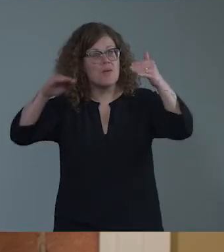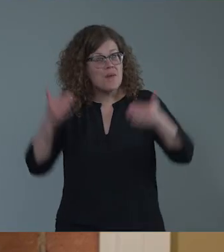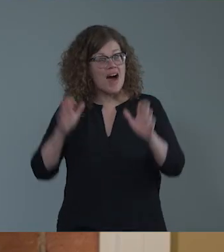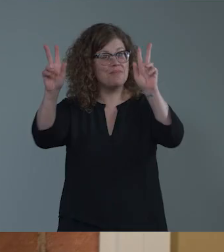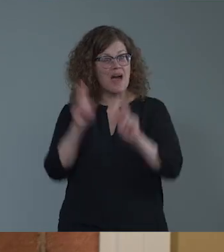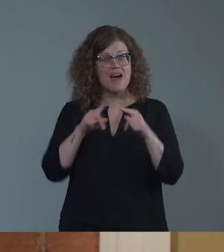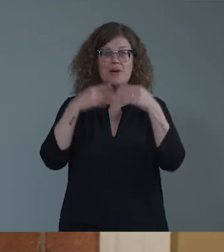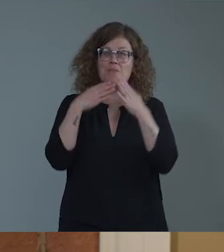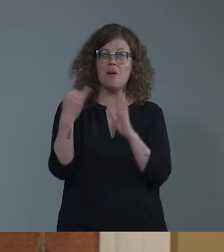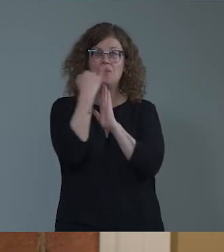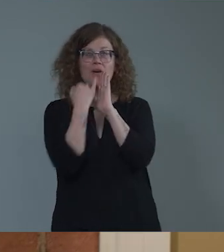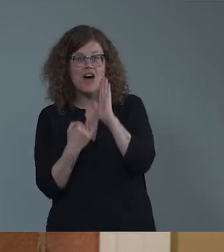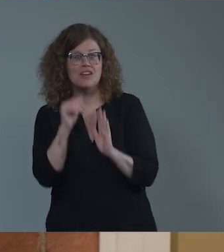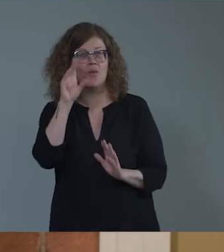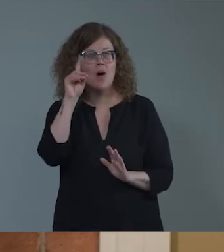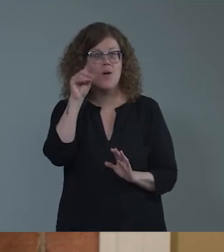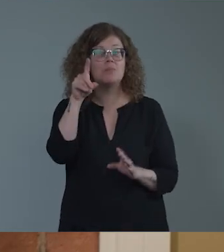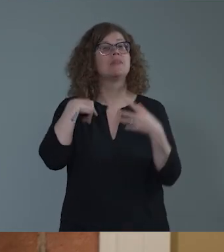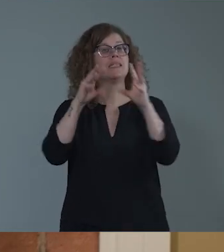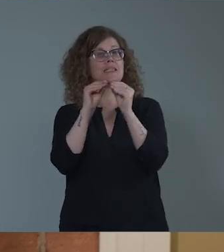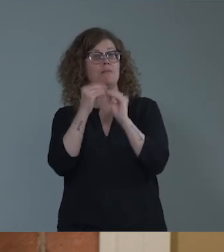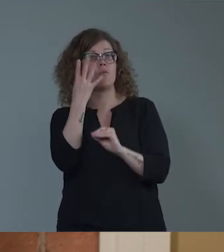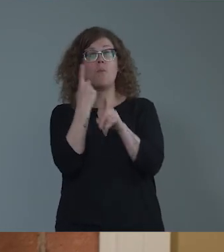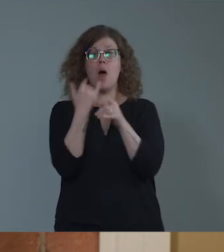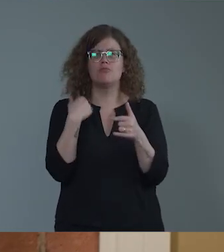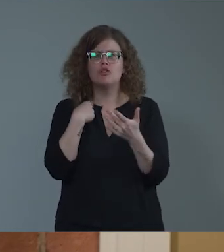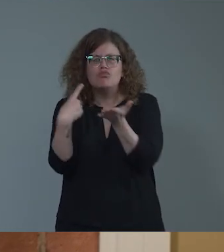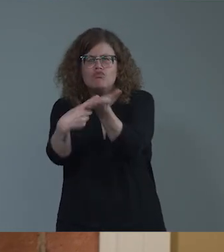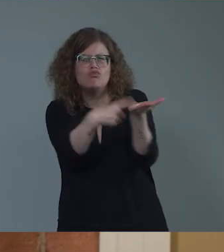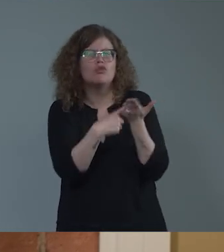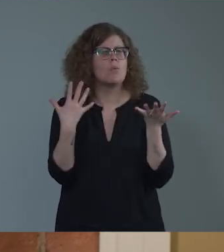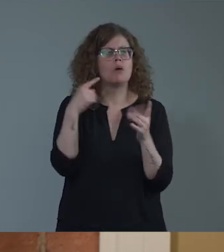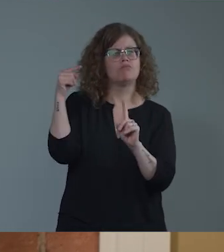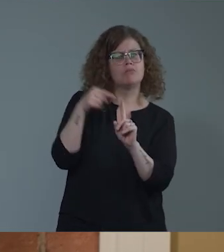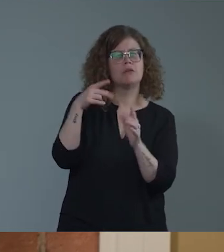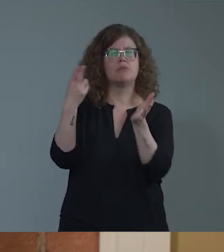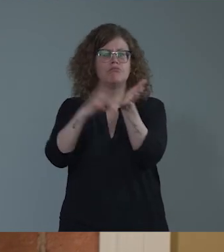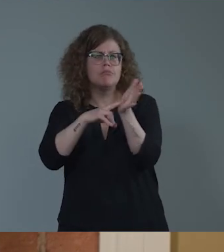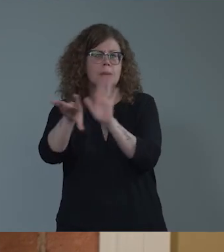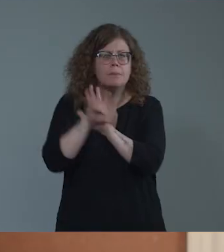Welcome back to Public Art 101. This is session four. Right now we're going to be exploring artist selection and contracting.